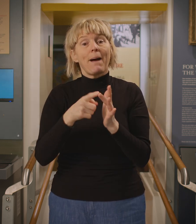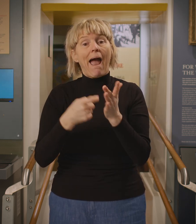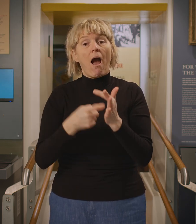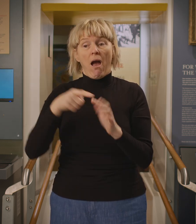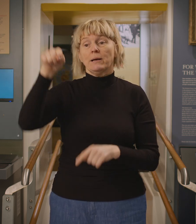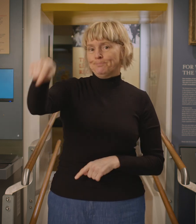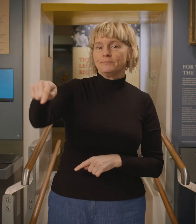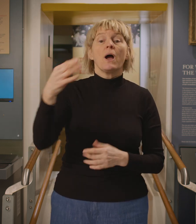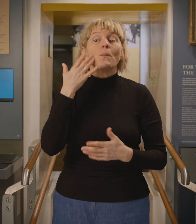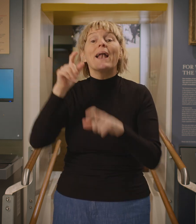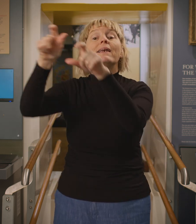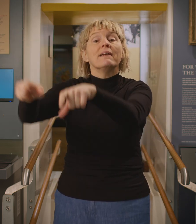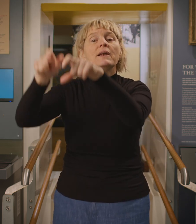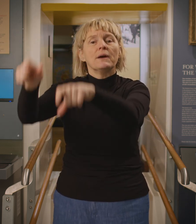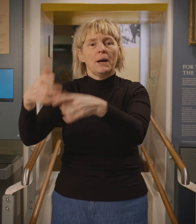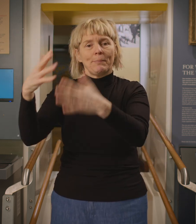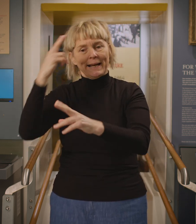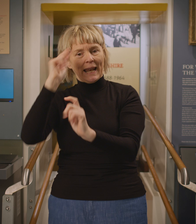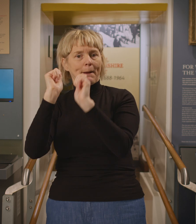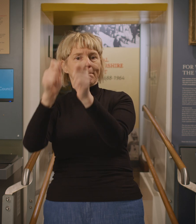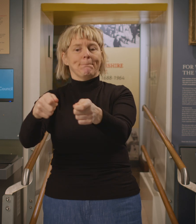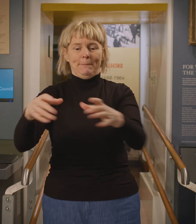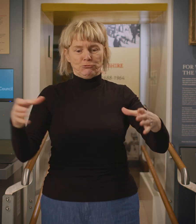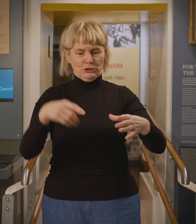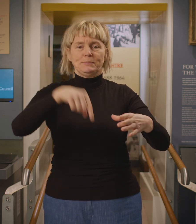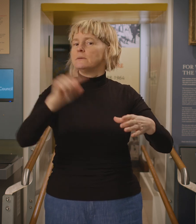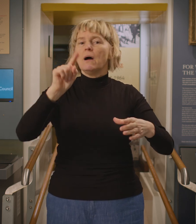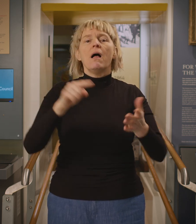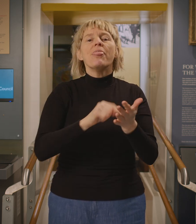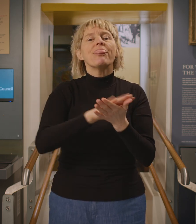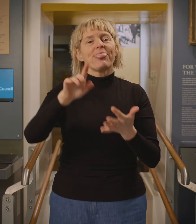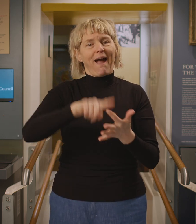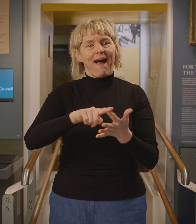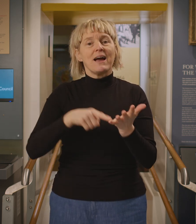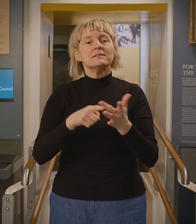Their time in India saw The Regiment gain the name ‘The Tigers’,